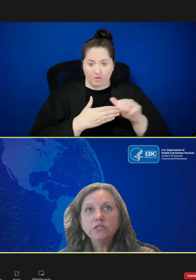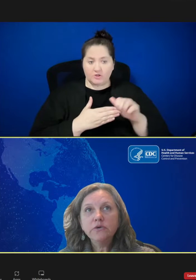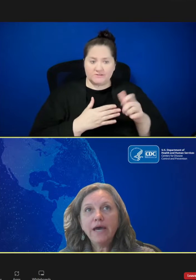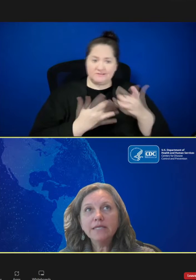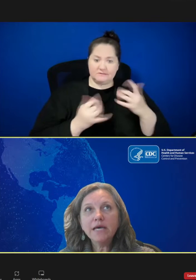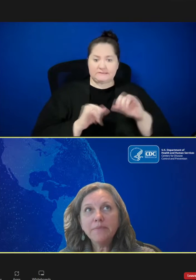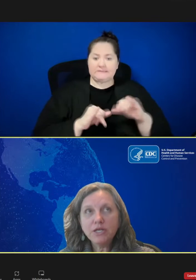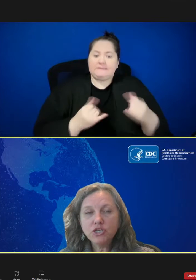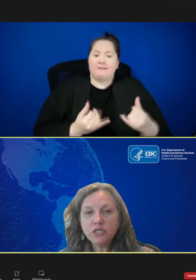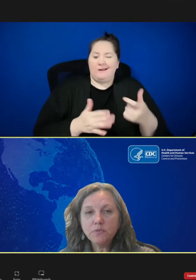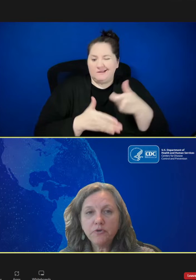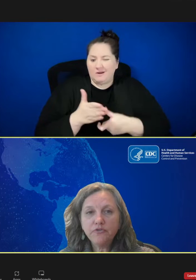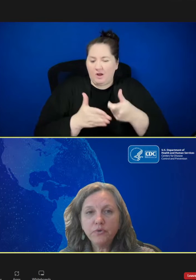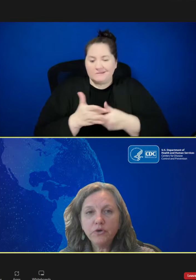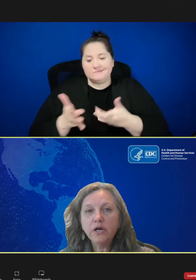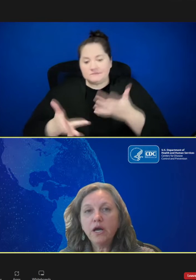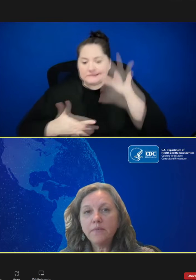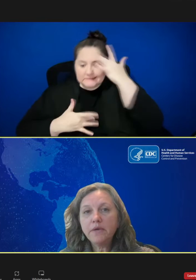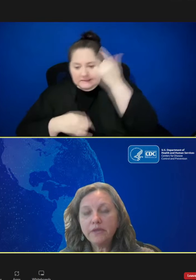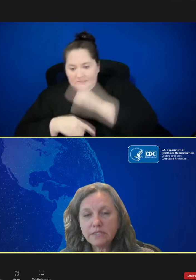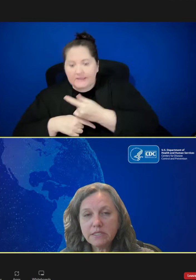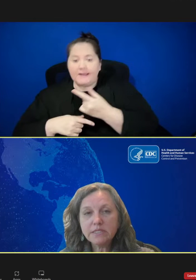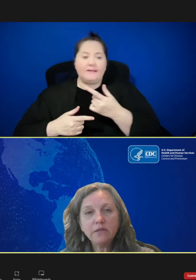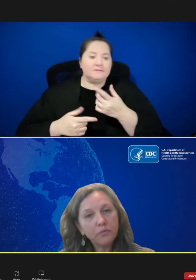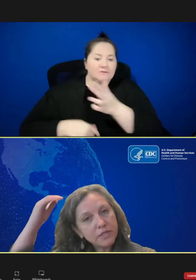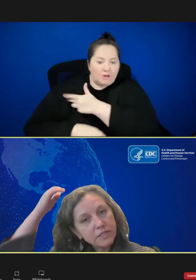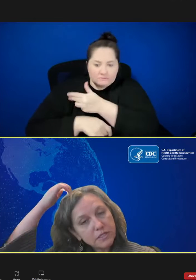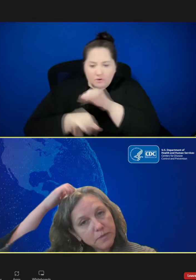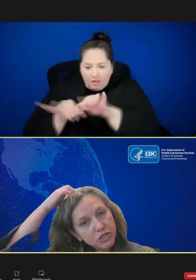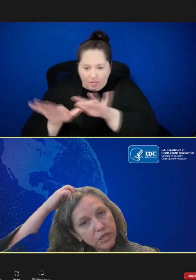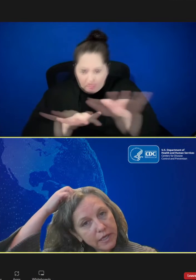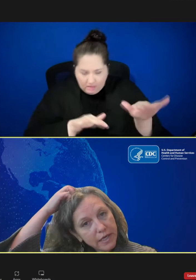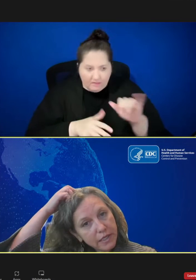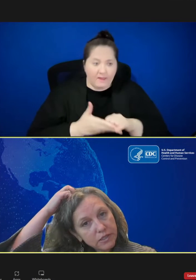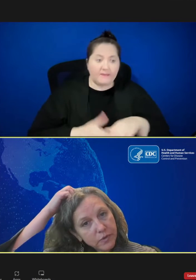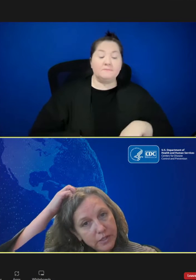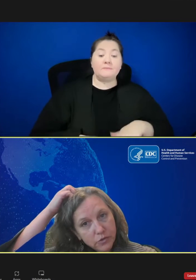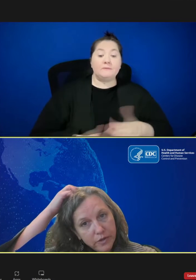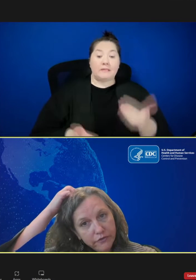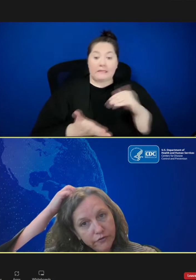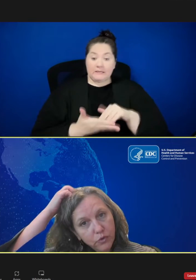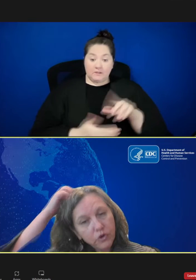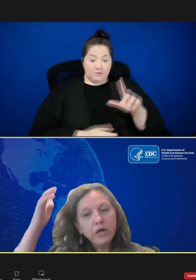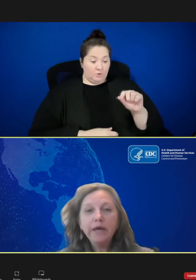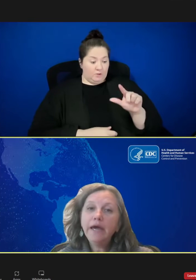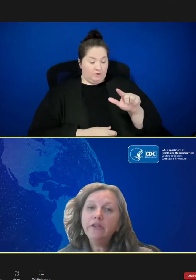So, as I mentioned before, this is in the president's budget again in 2024. And the